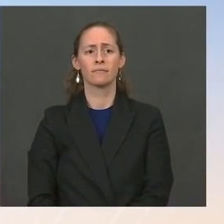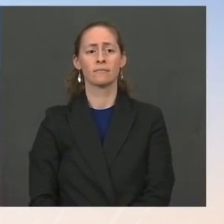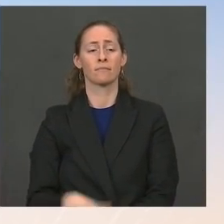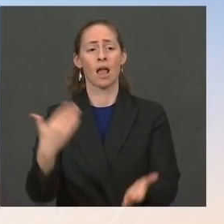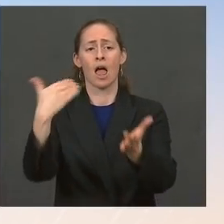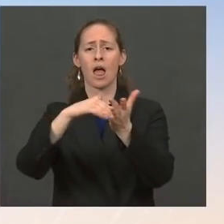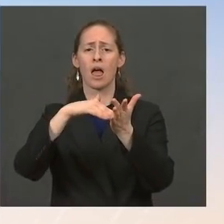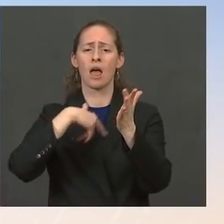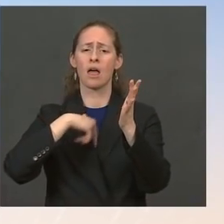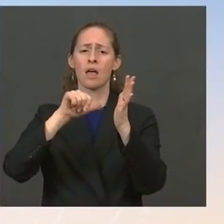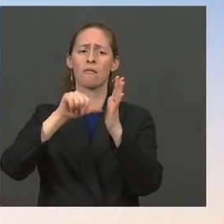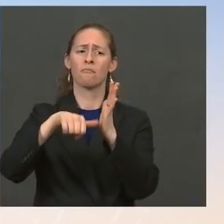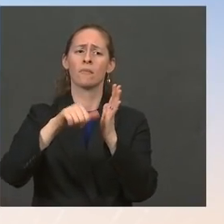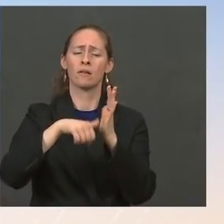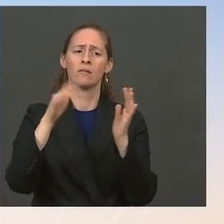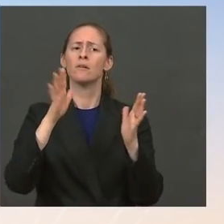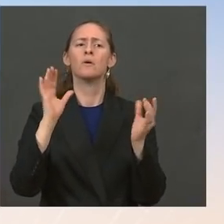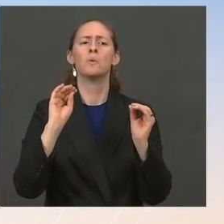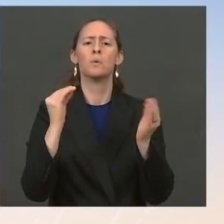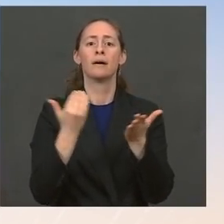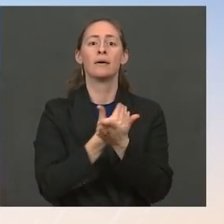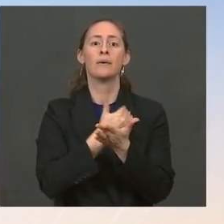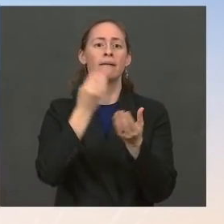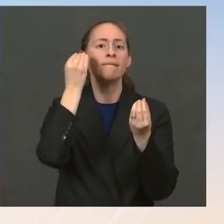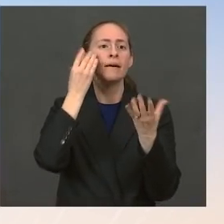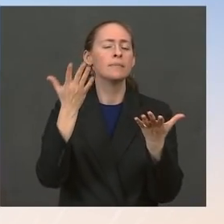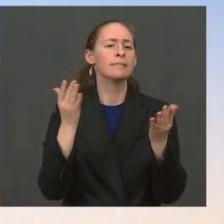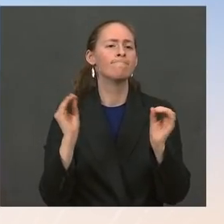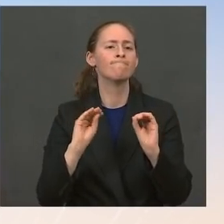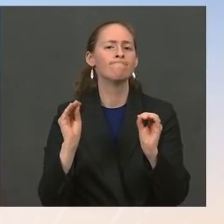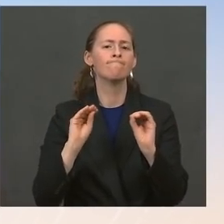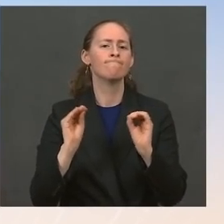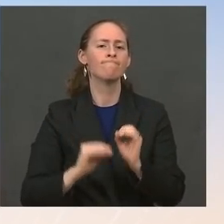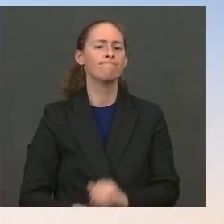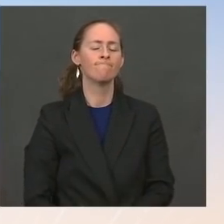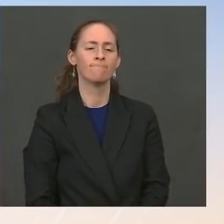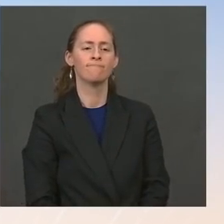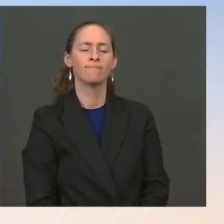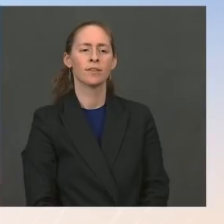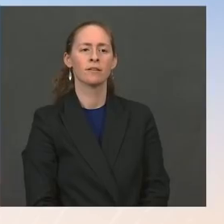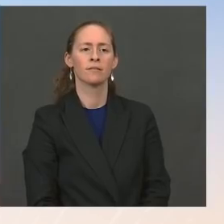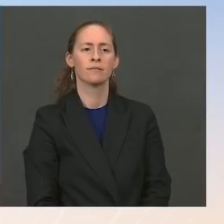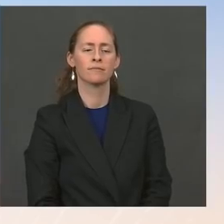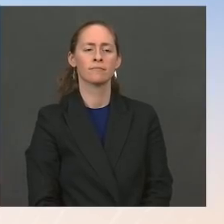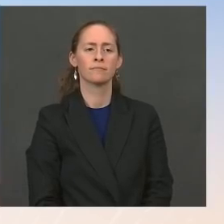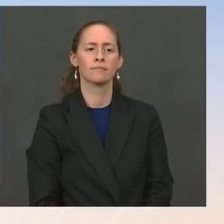I have nothing new to update you on. But the President is, of course -- will look to the use of his clemency powers.